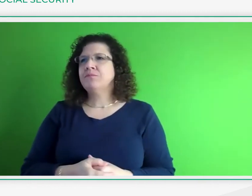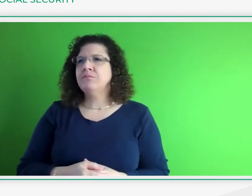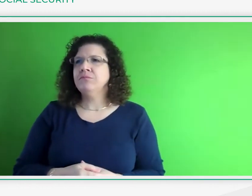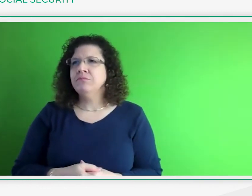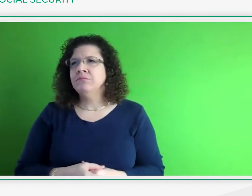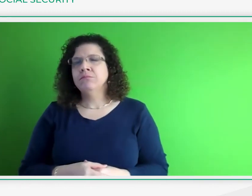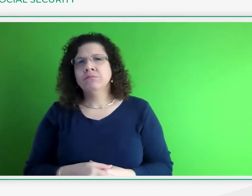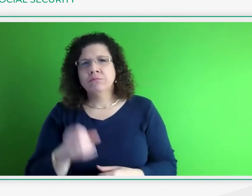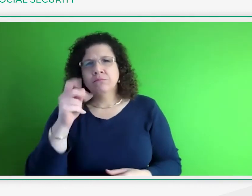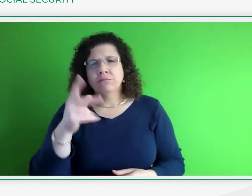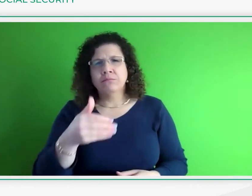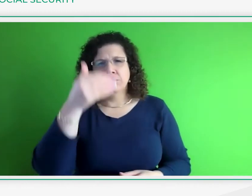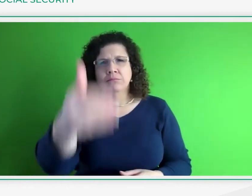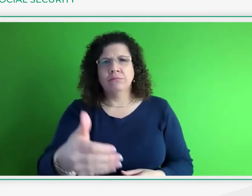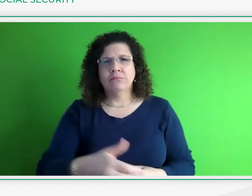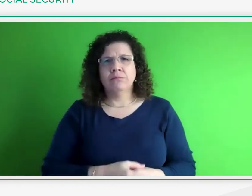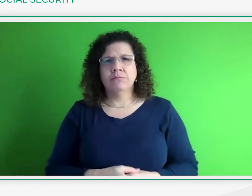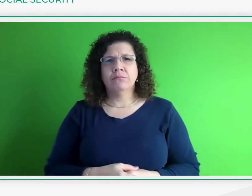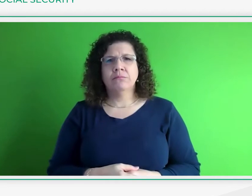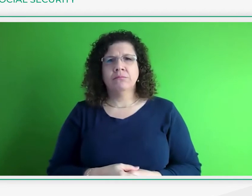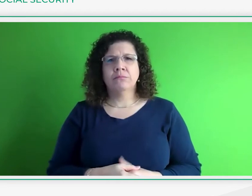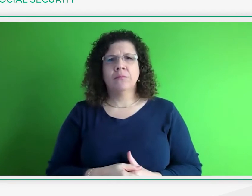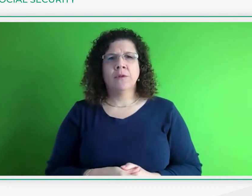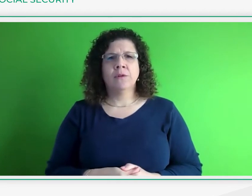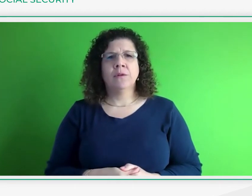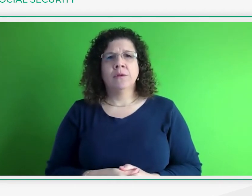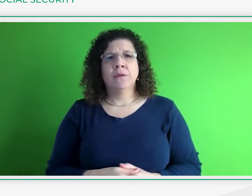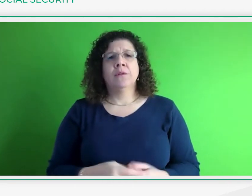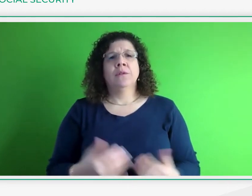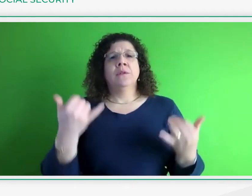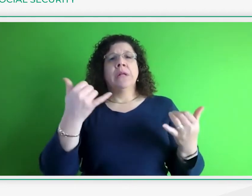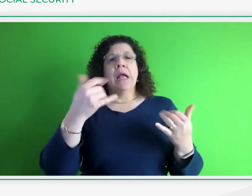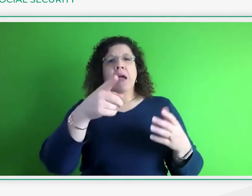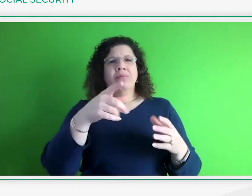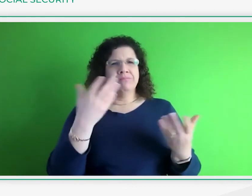before you make that decision for yourself. Next slide.